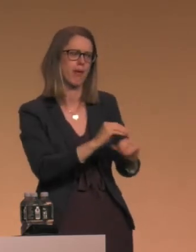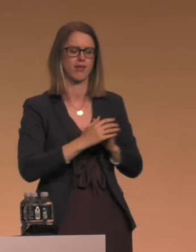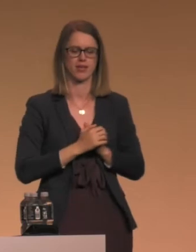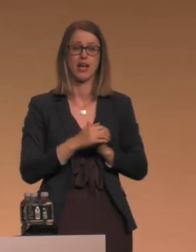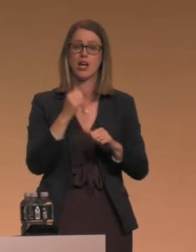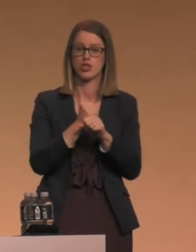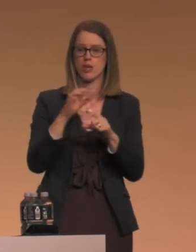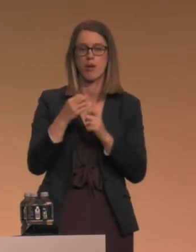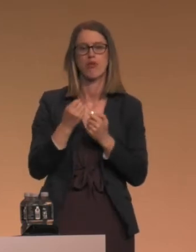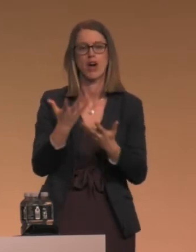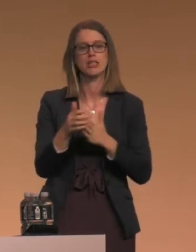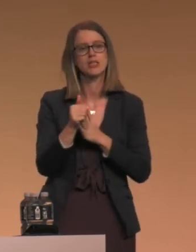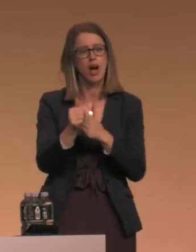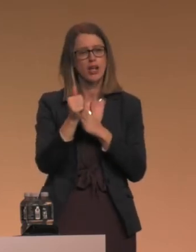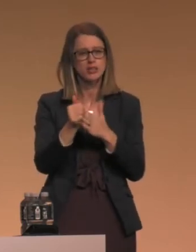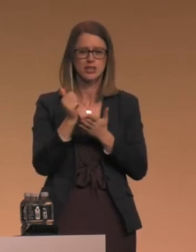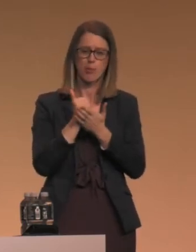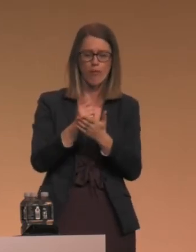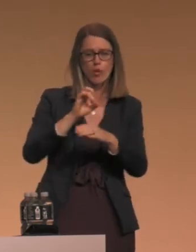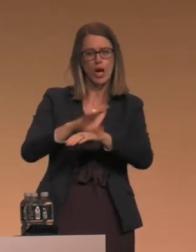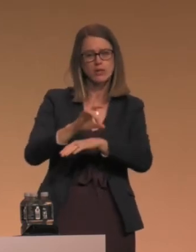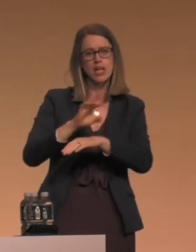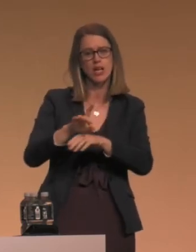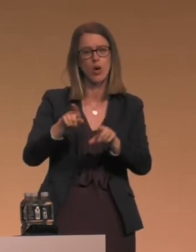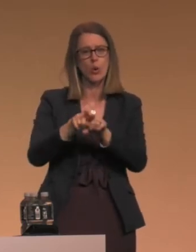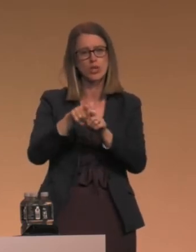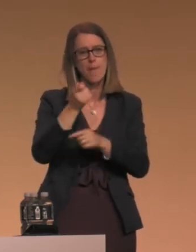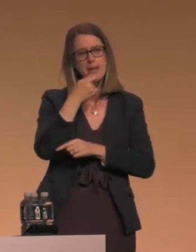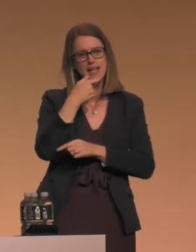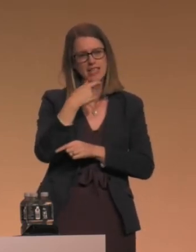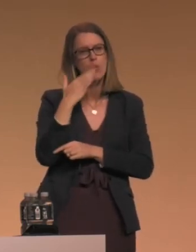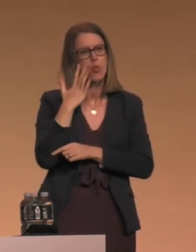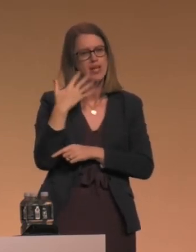The GP provides guidance and support for counseling, as well as medication as needed.